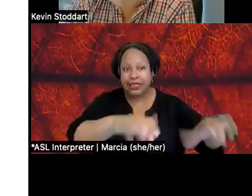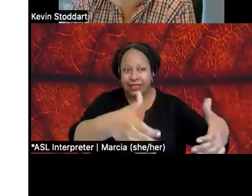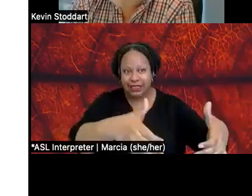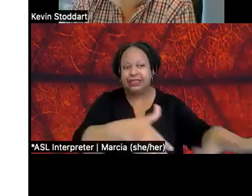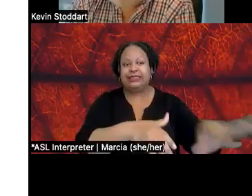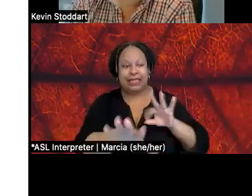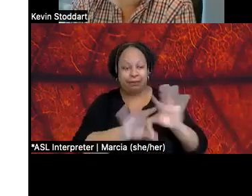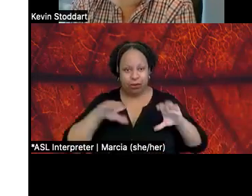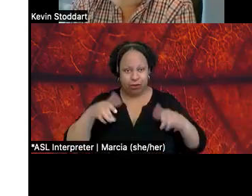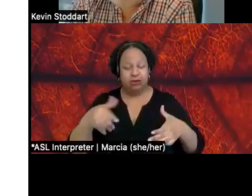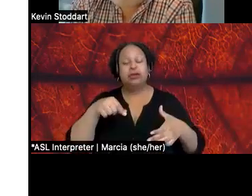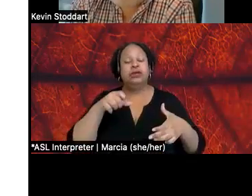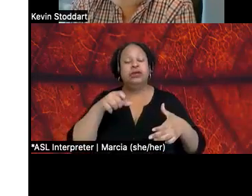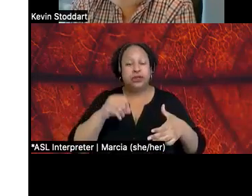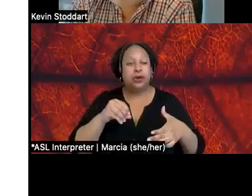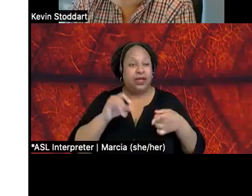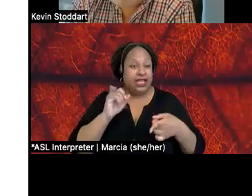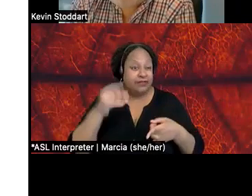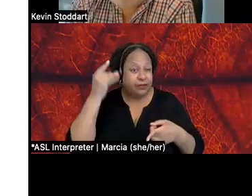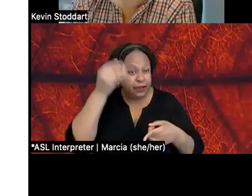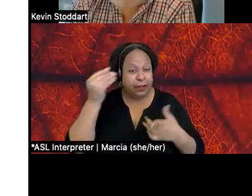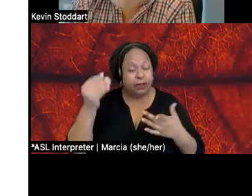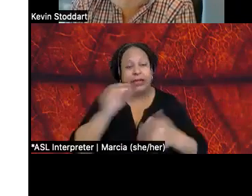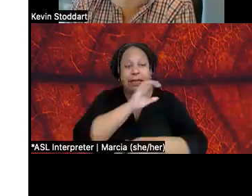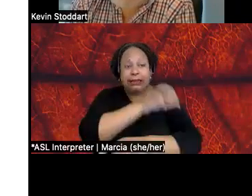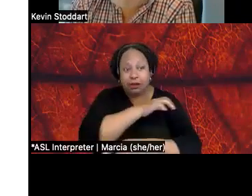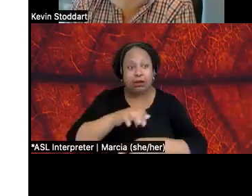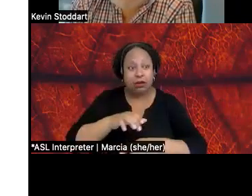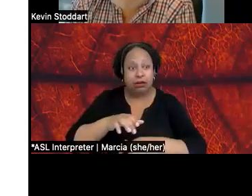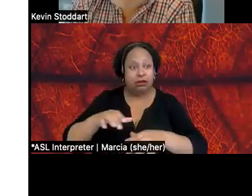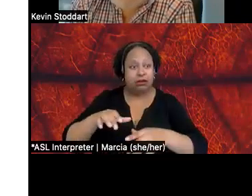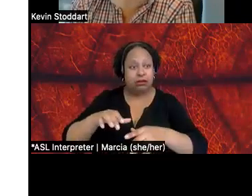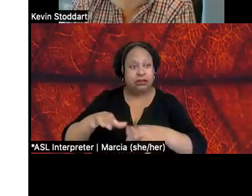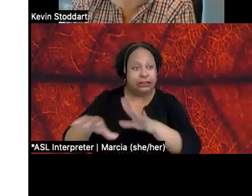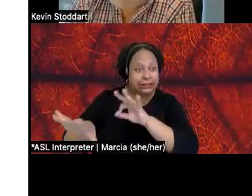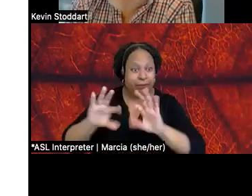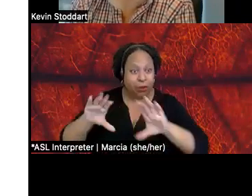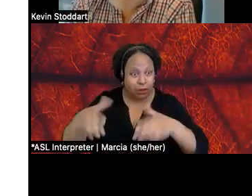those that we see at the Red Path Centre, that number might actually be doubled.